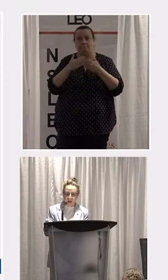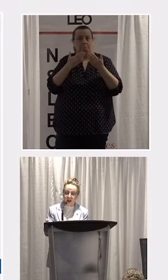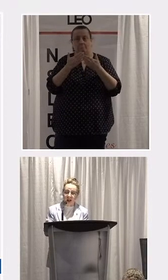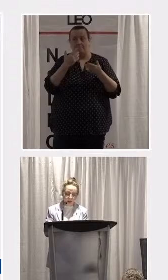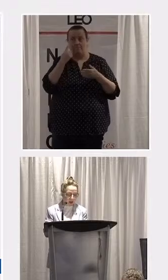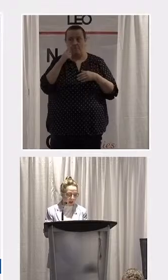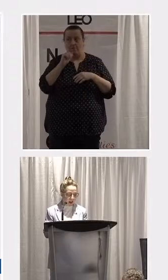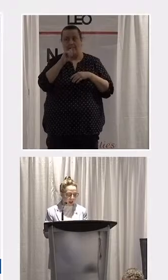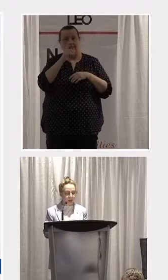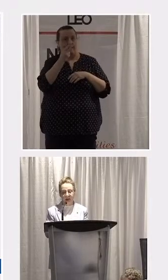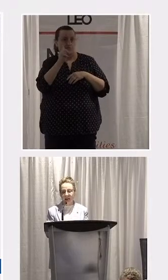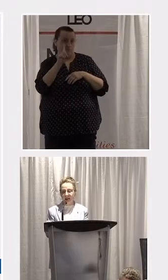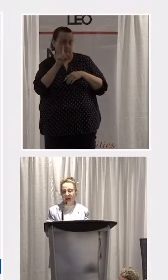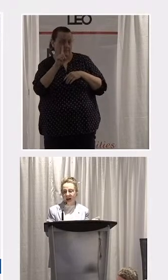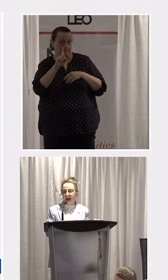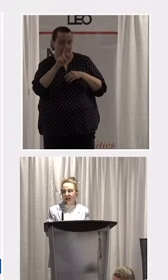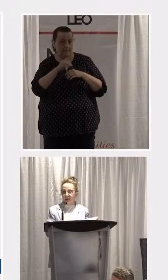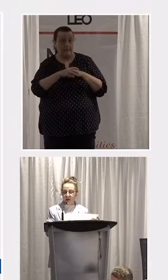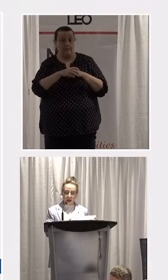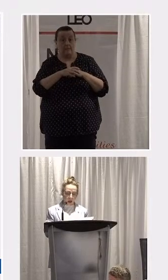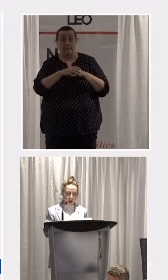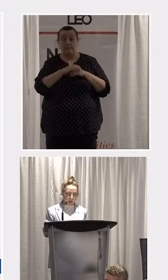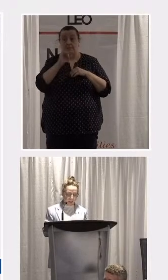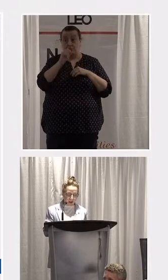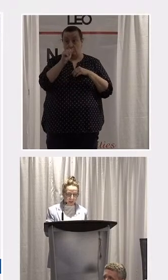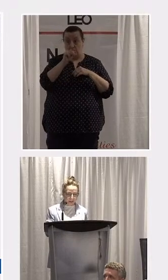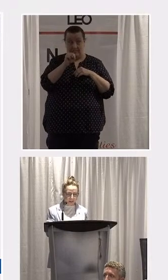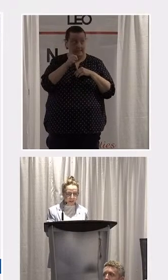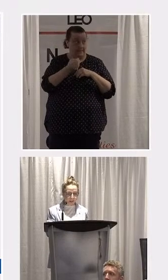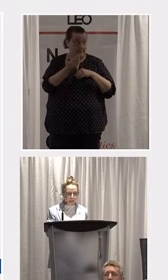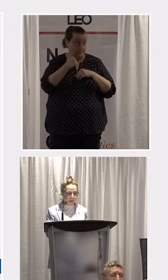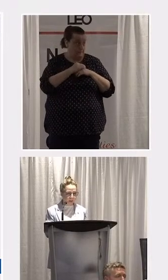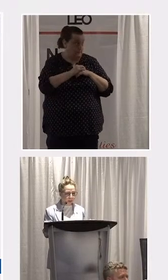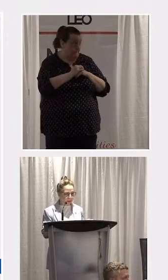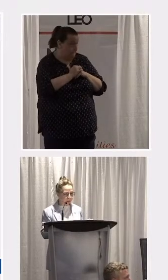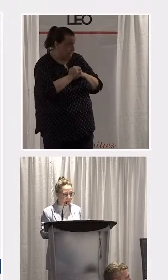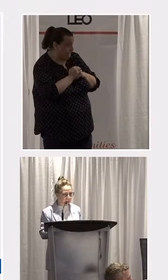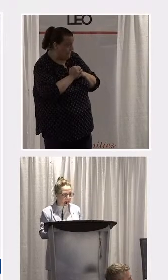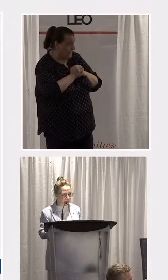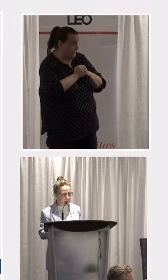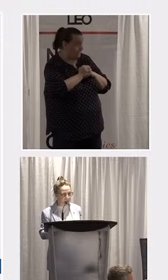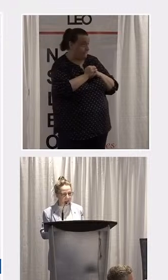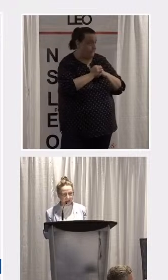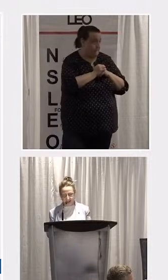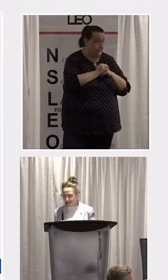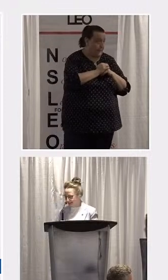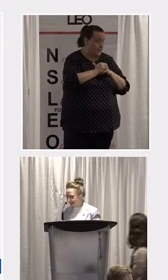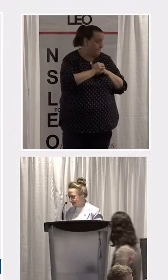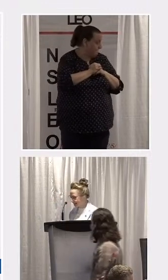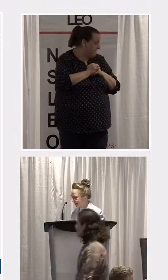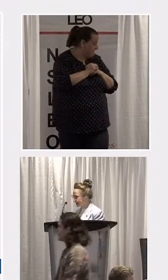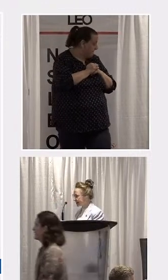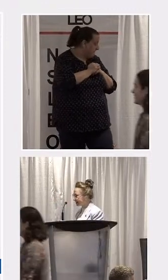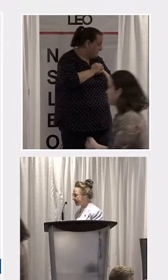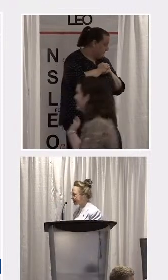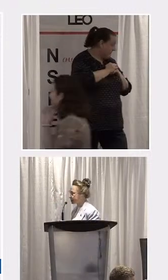JEAN, WOULD YOU LIKE TO COME AND ACCEPT YOUR SCHOLARSHIP?